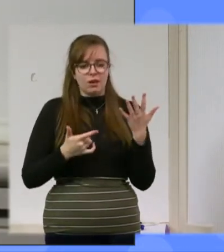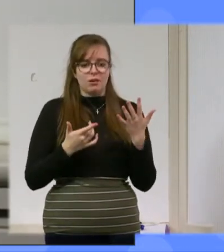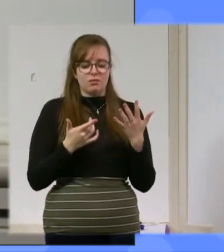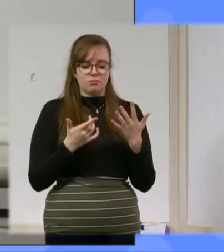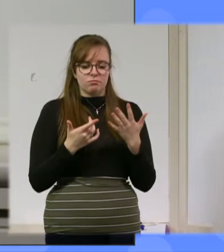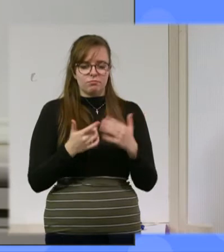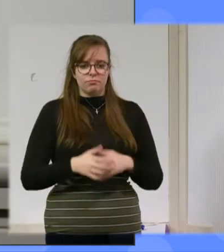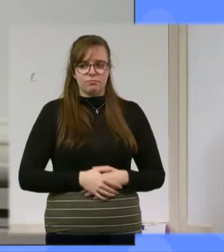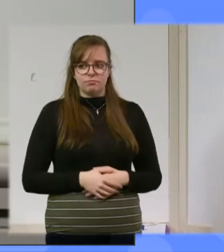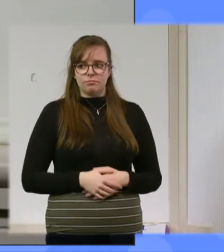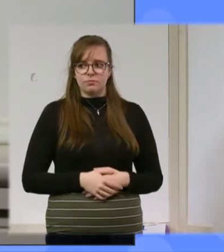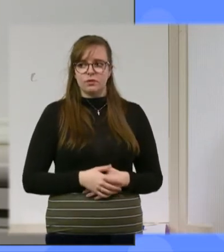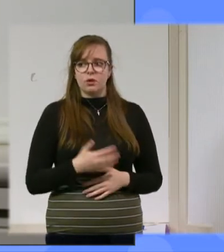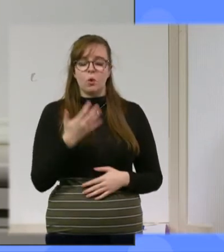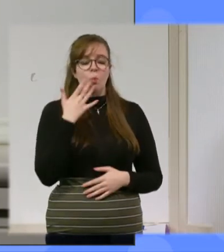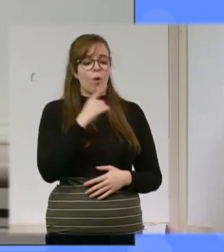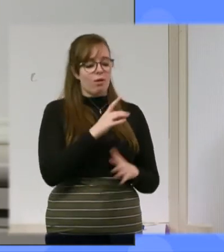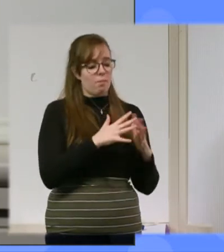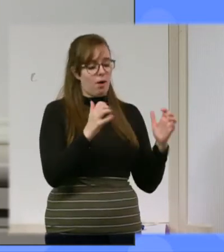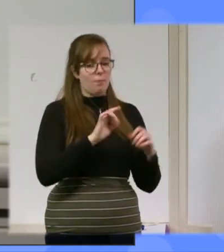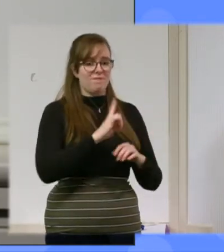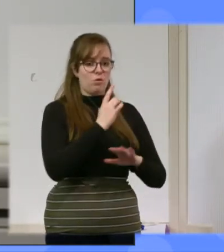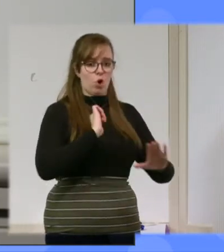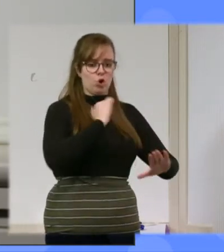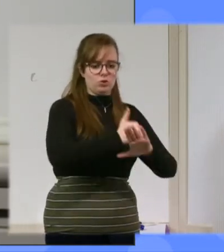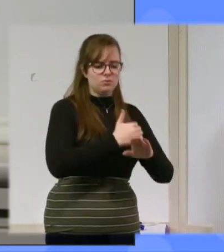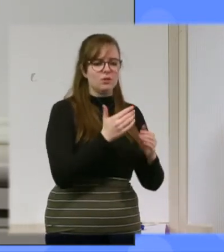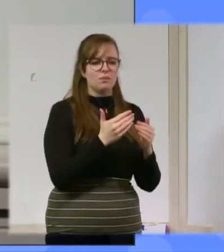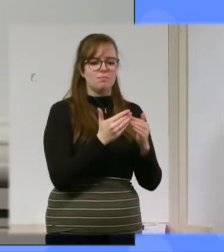when that Parliament first started it was far more focused under the first